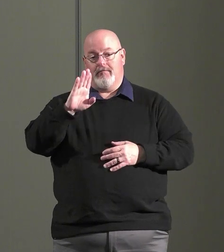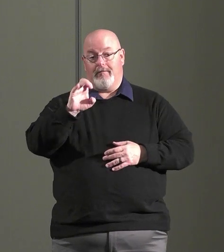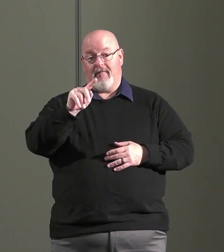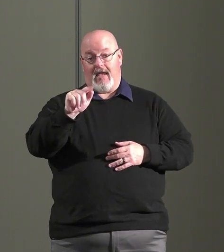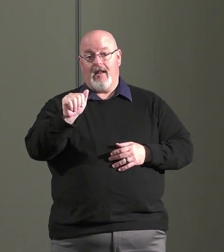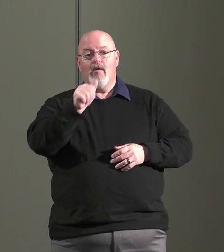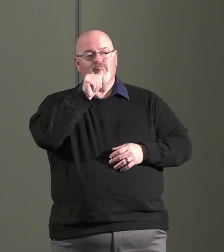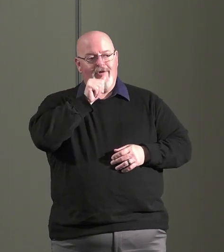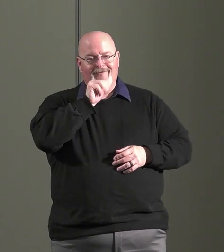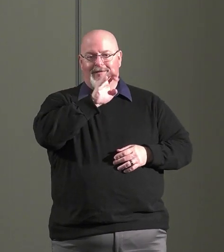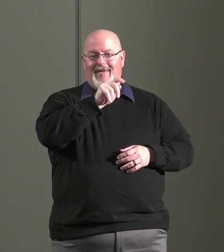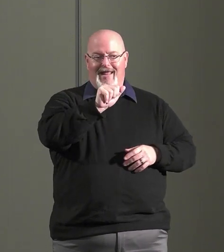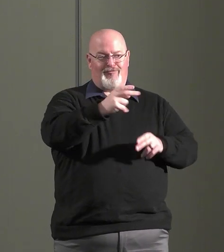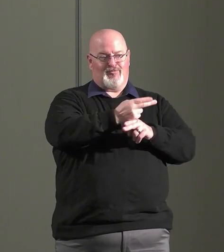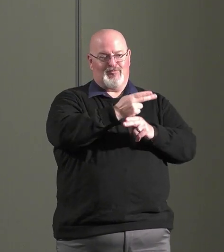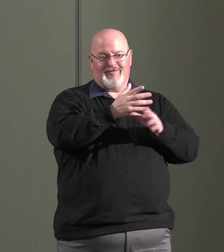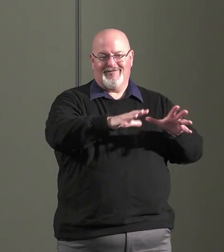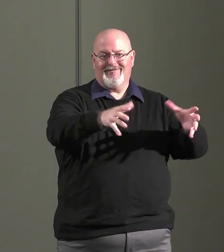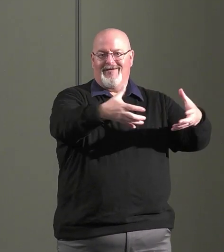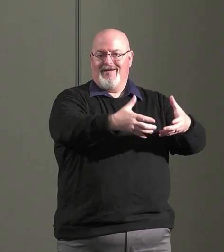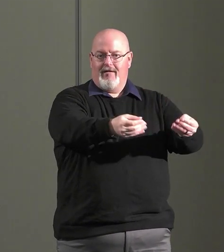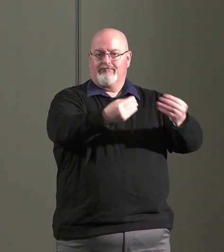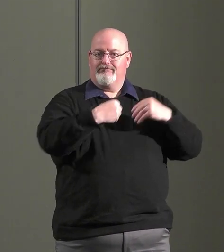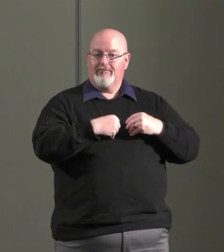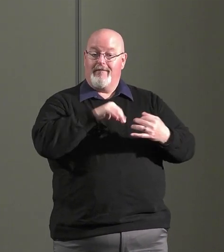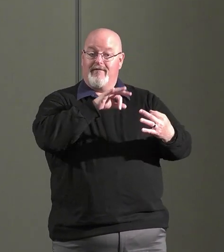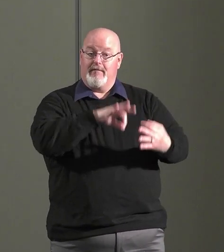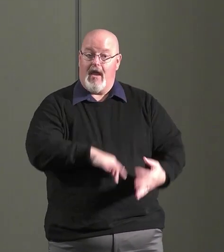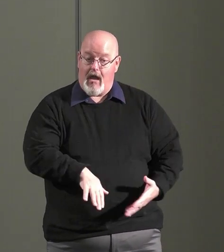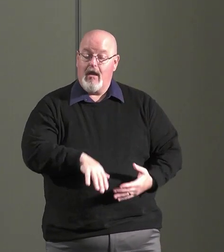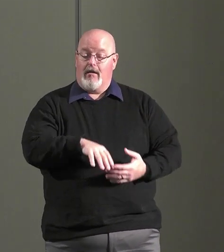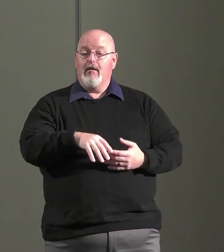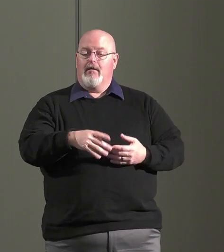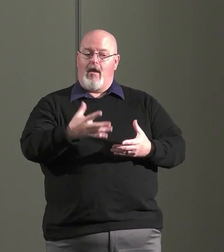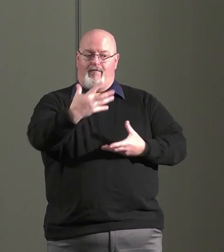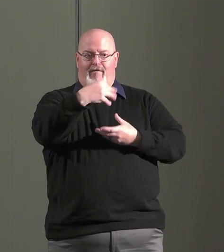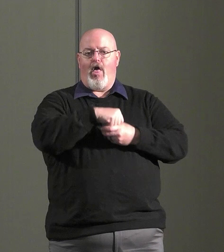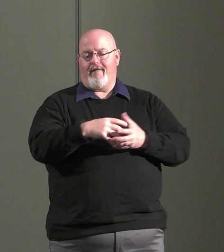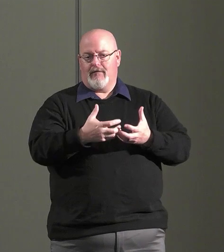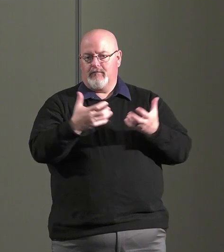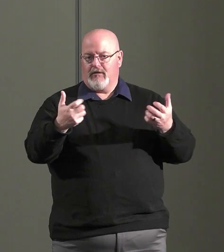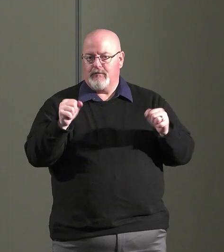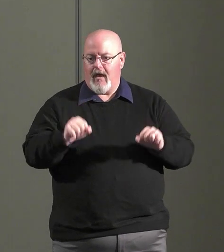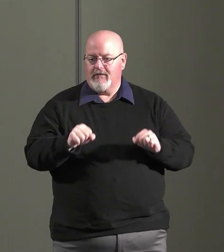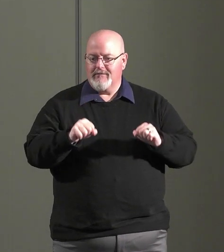private beta users provide that feedback being involved with us as much as possible. So that